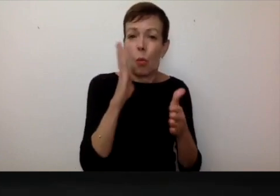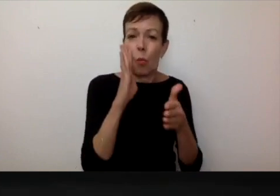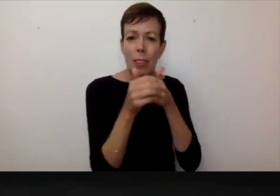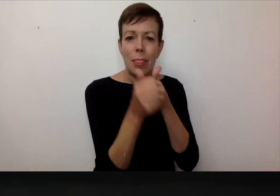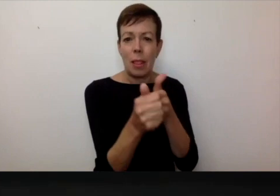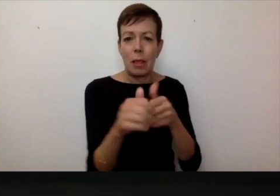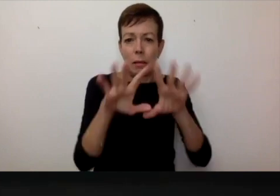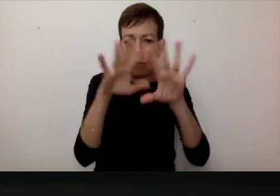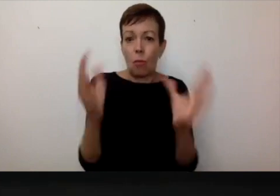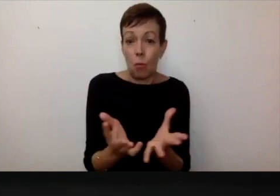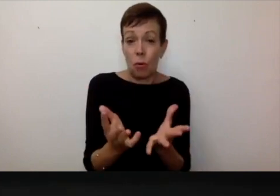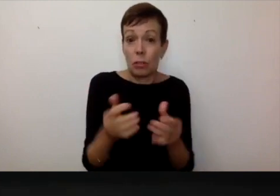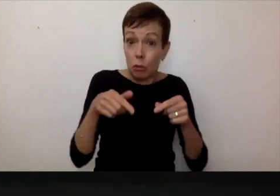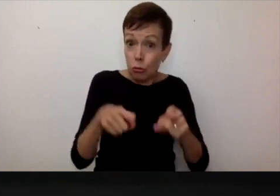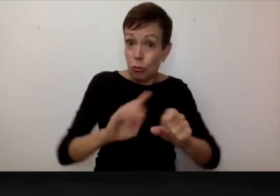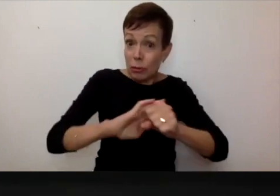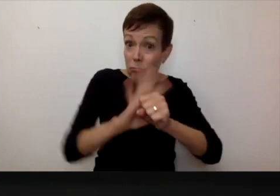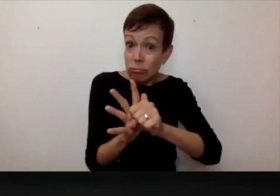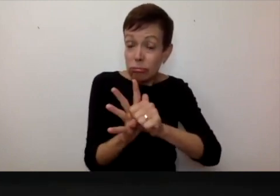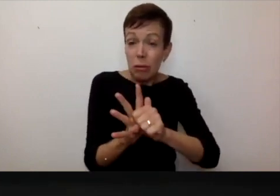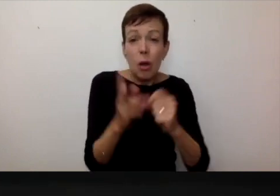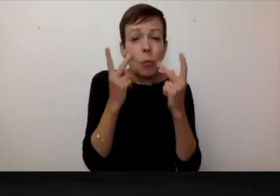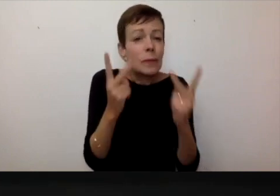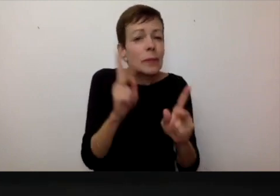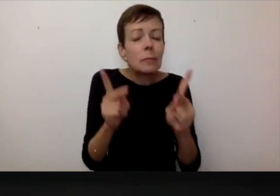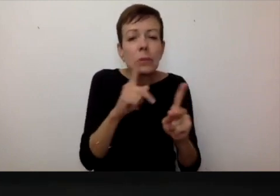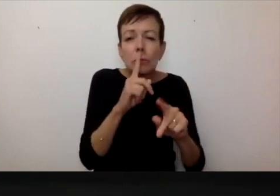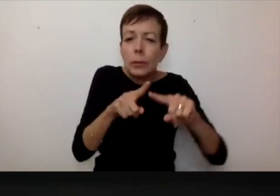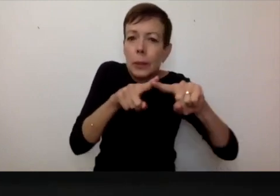ways for free that's why we have public